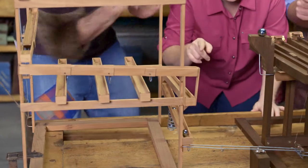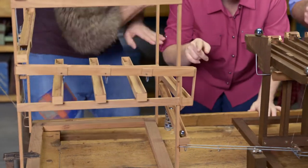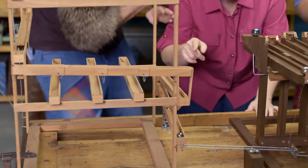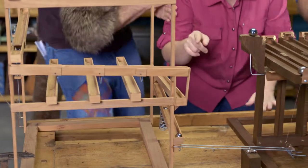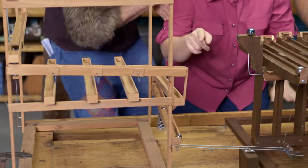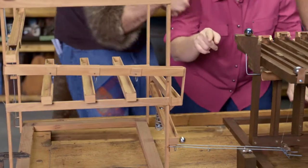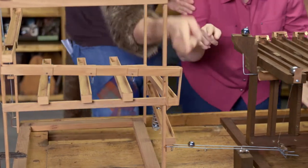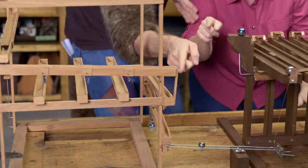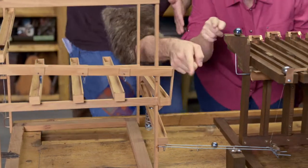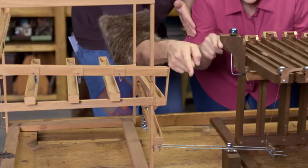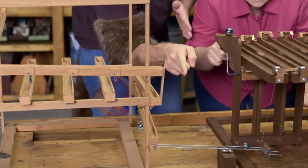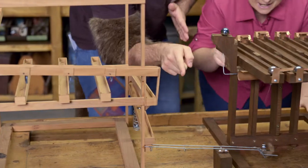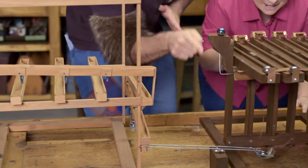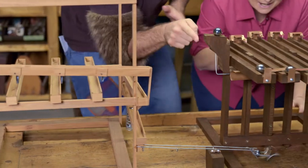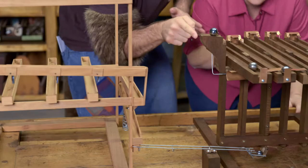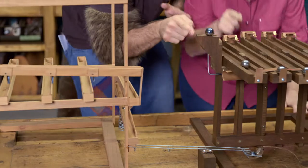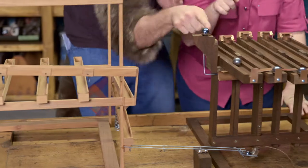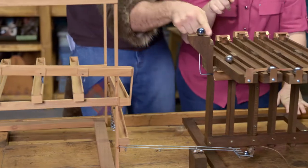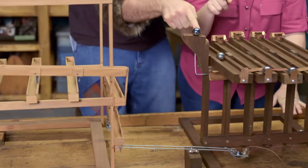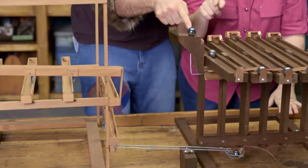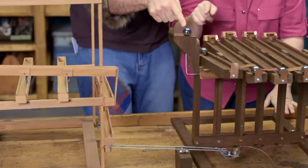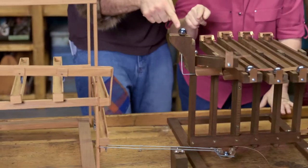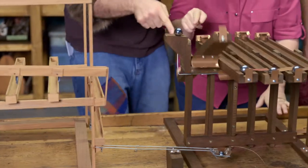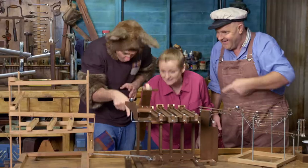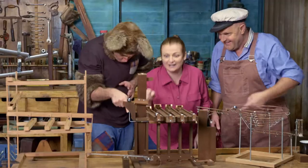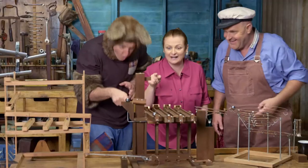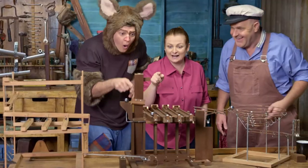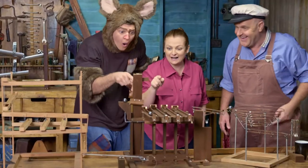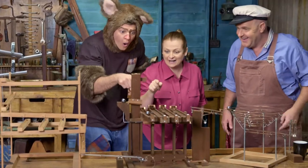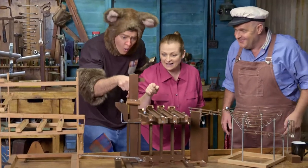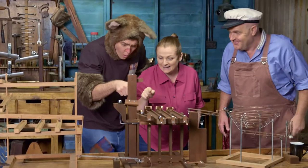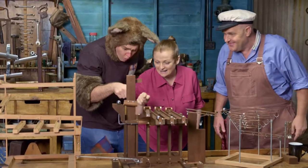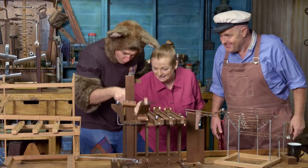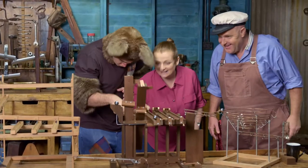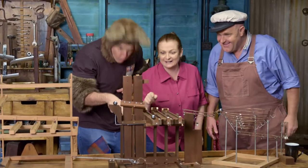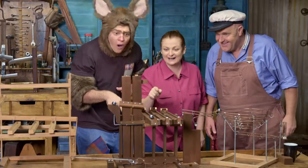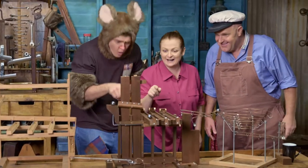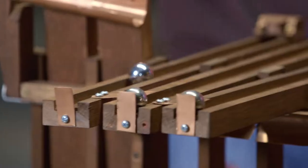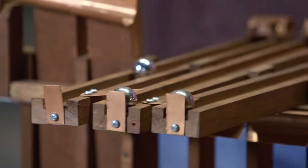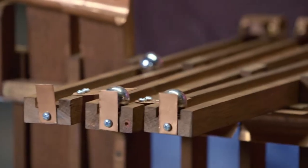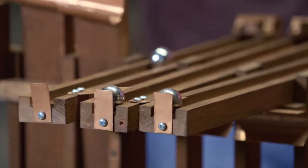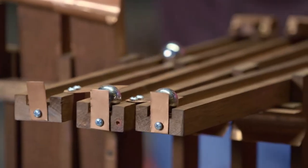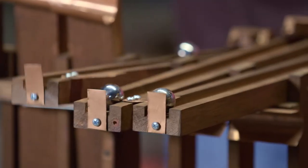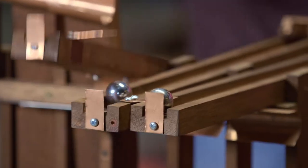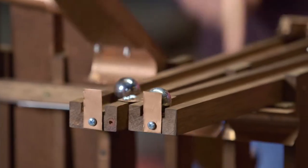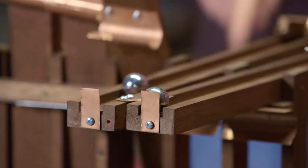Look, over here. Oh! Ooh. Ha-ha-ha. Whee!